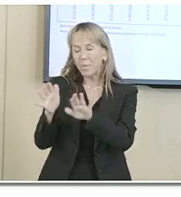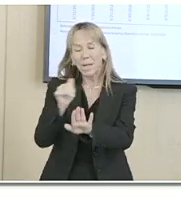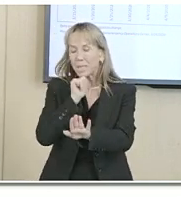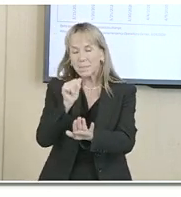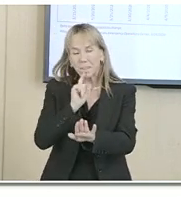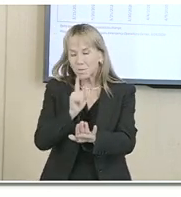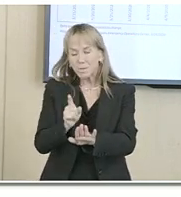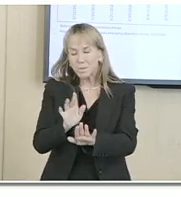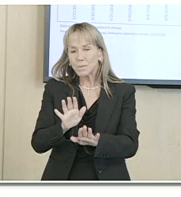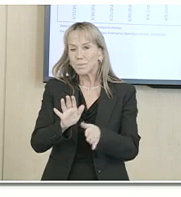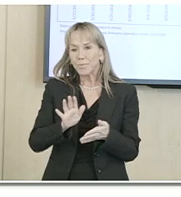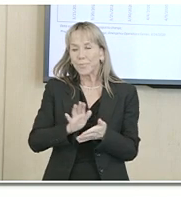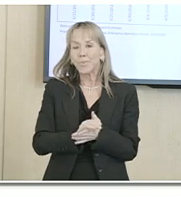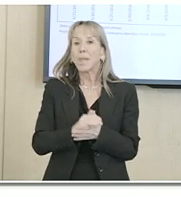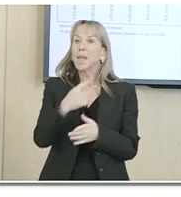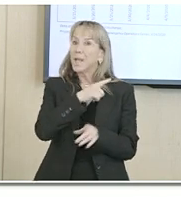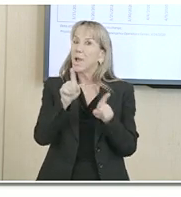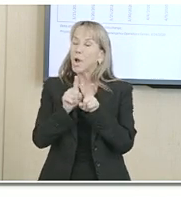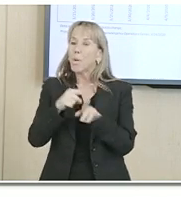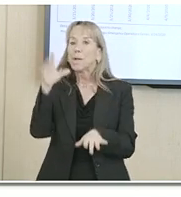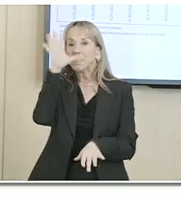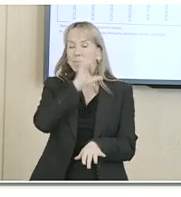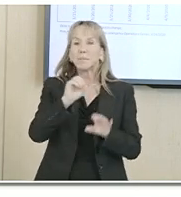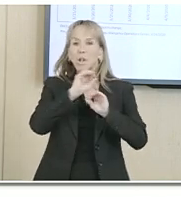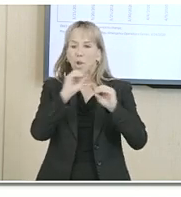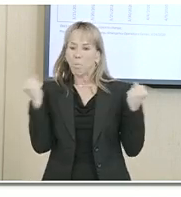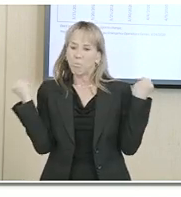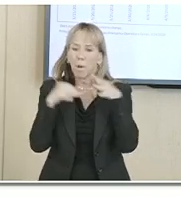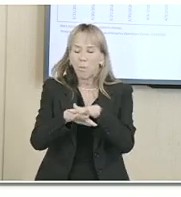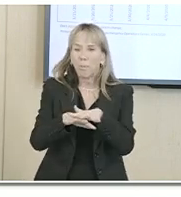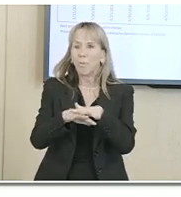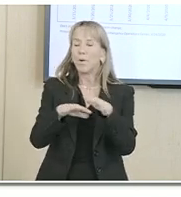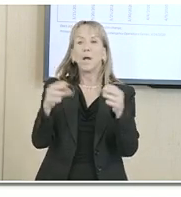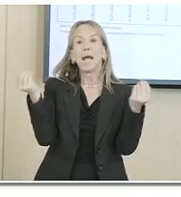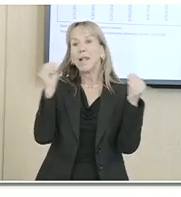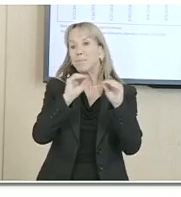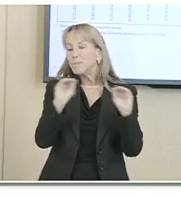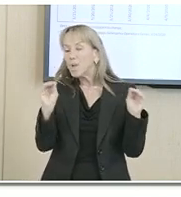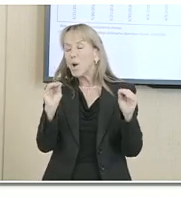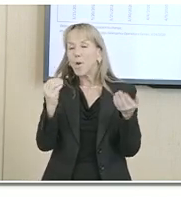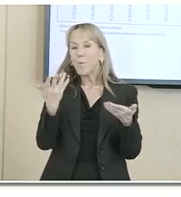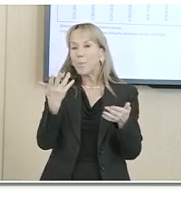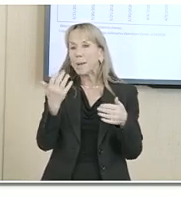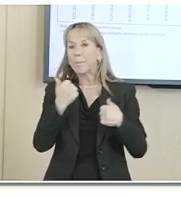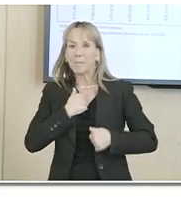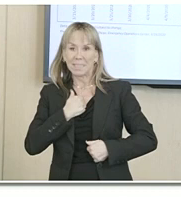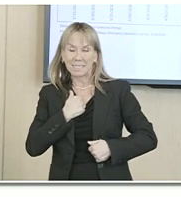surge additions and no military beds, and that testing is relatively available. I'll draw your attention again now